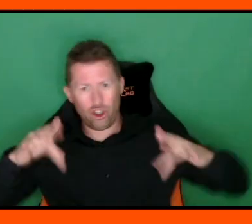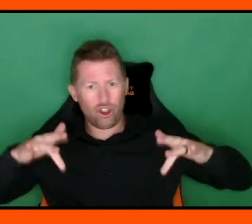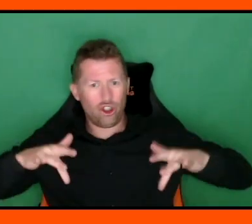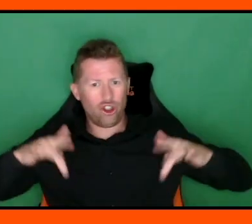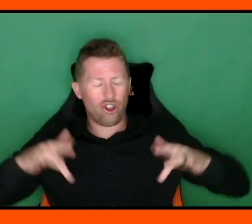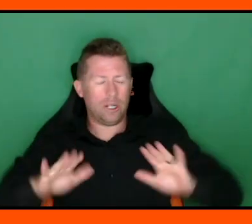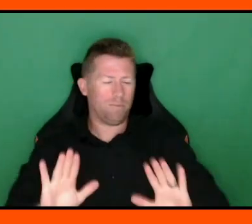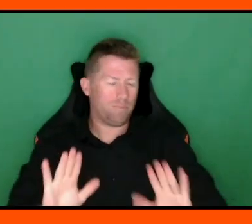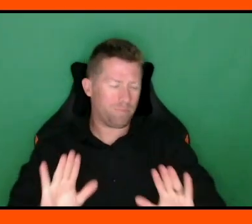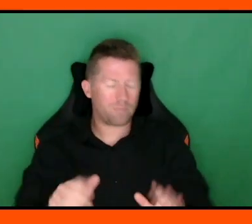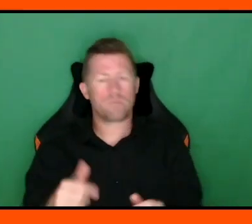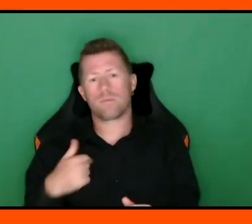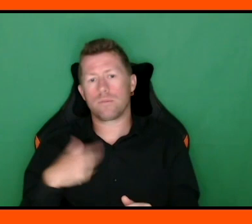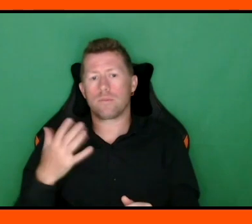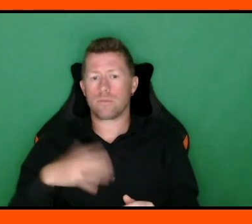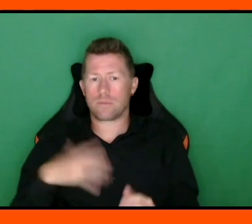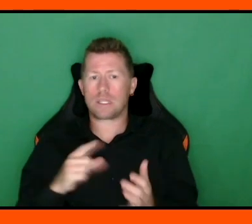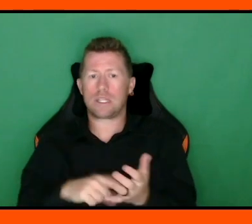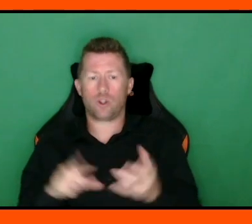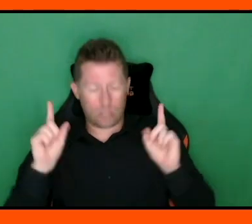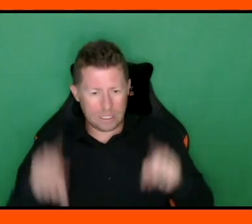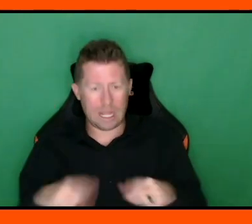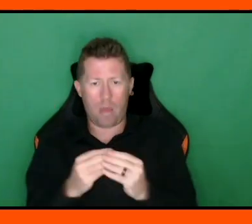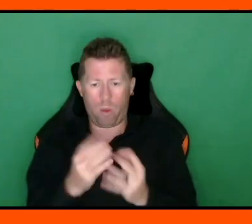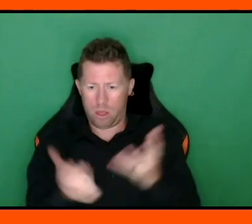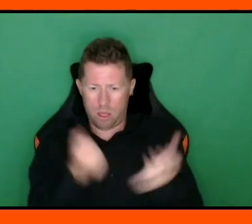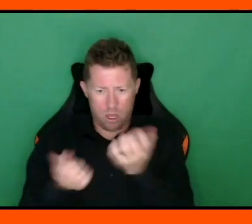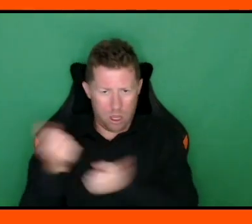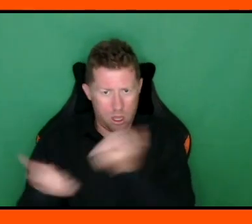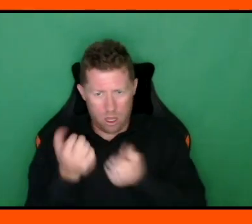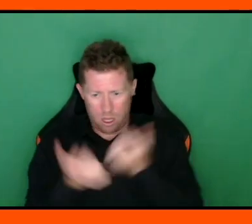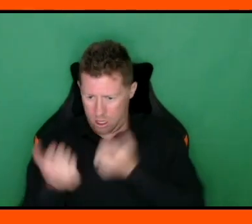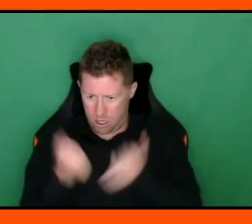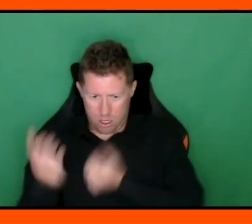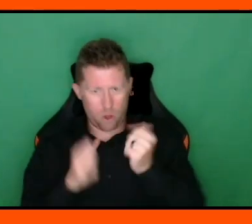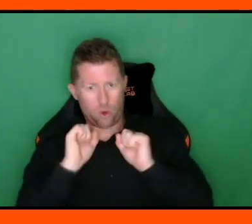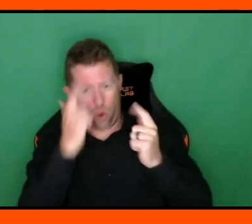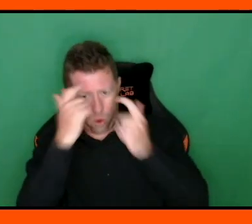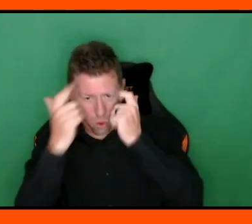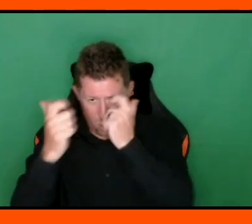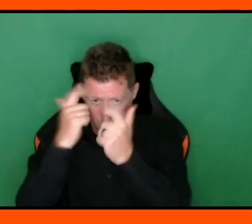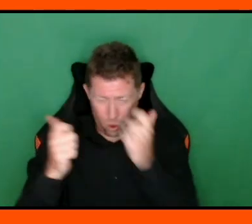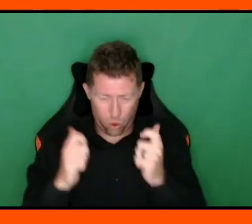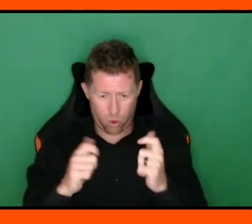We want to start with casting the net wide so we can understand the breadth of what is needed